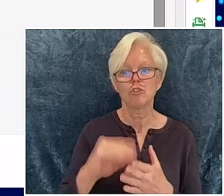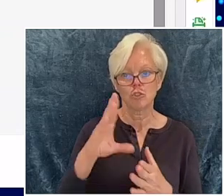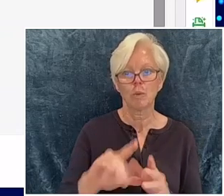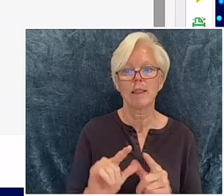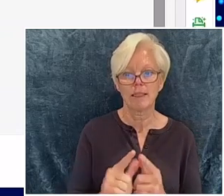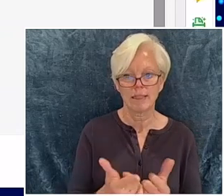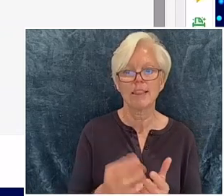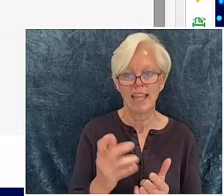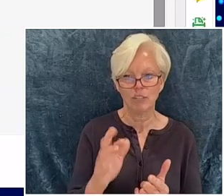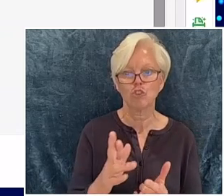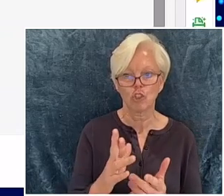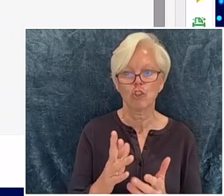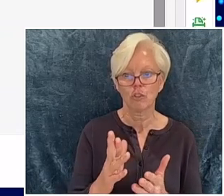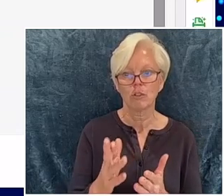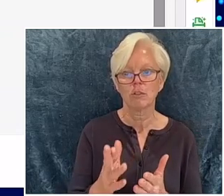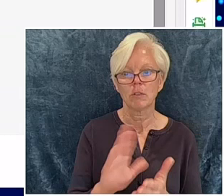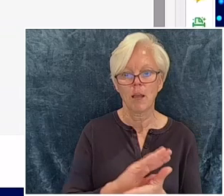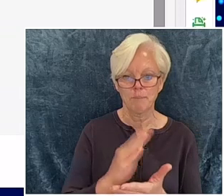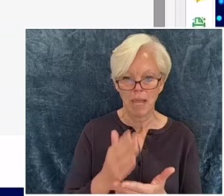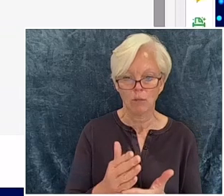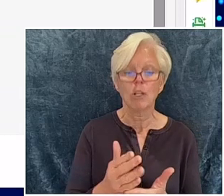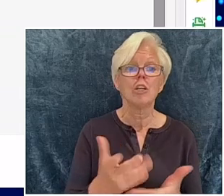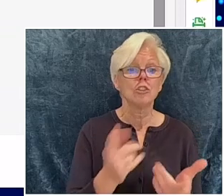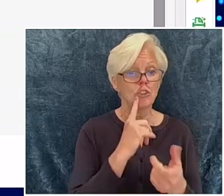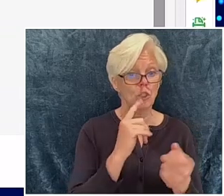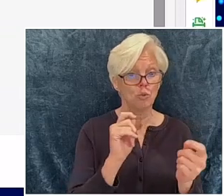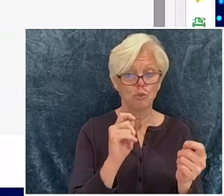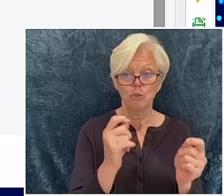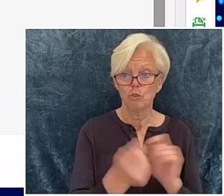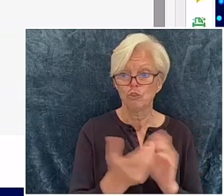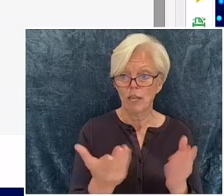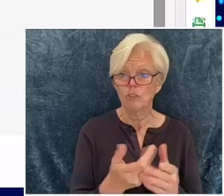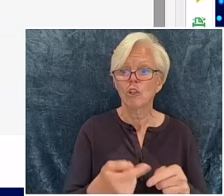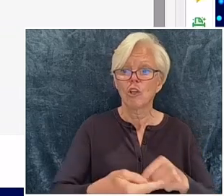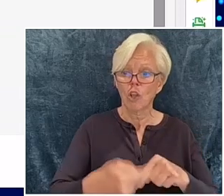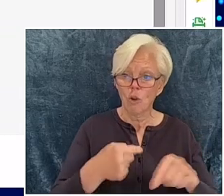payment period. So to change here going back to what we had done earlier, an